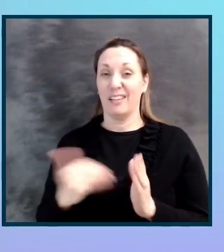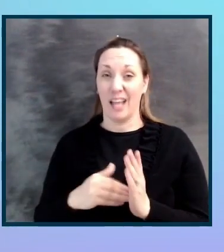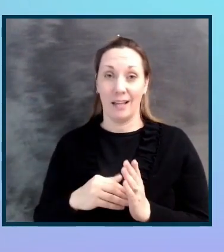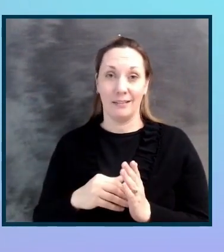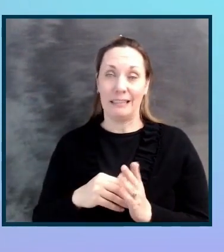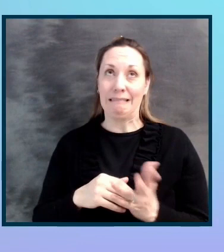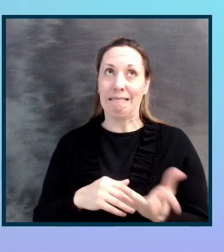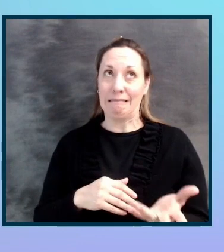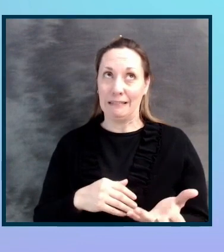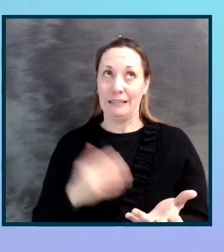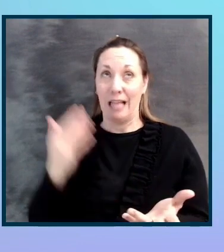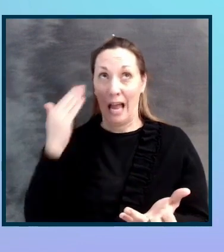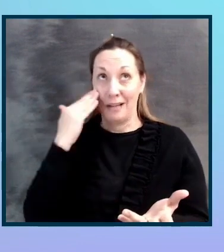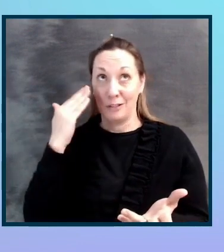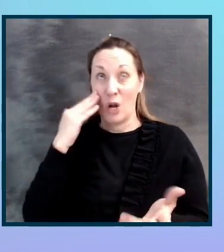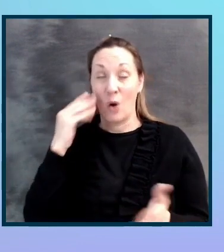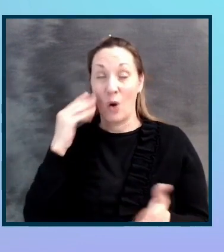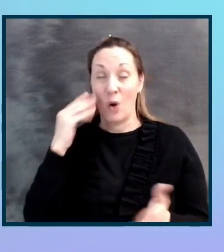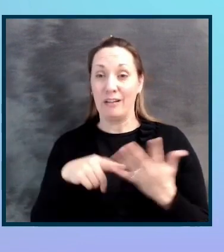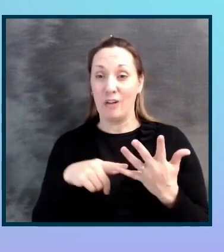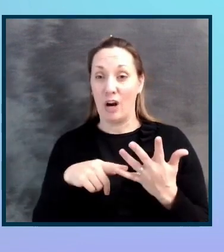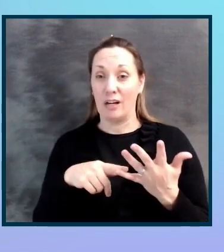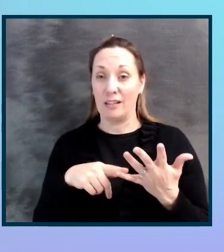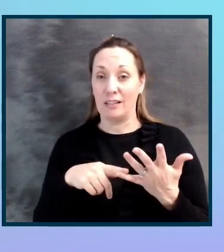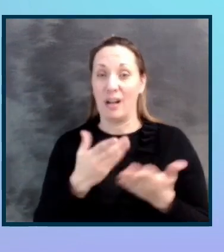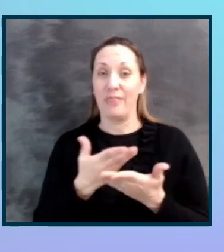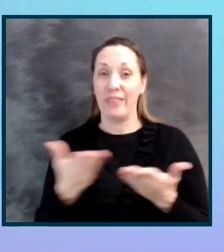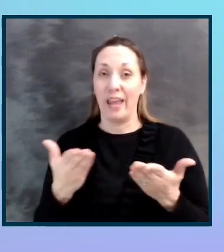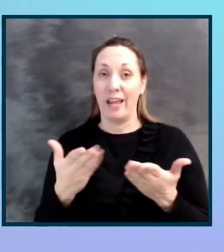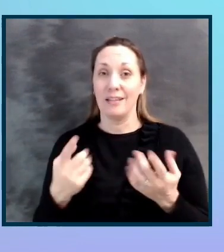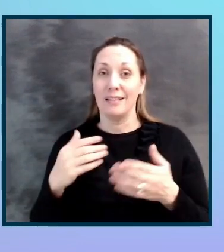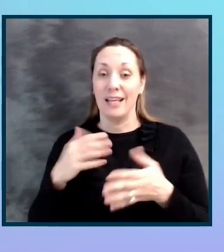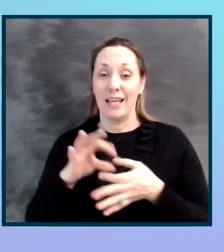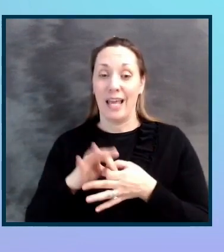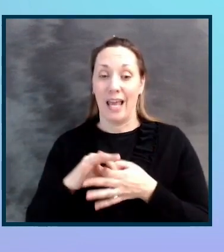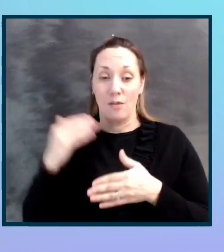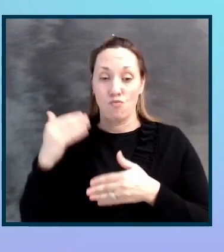I know that there are things in progress from I believe iOS